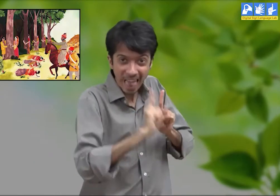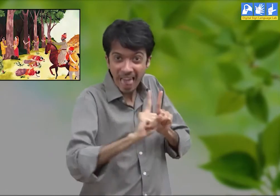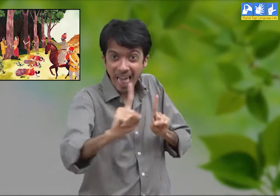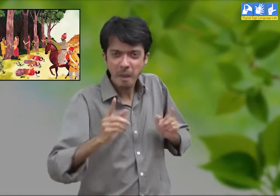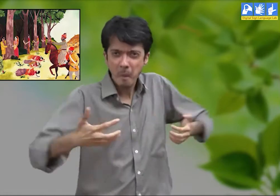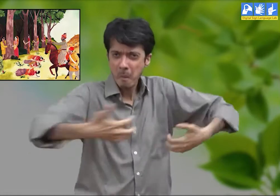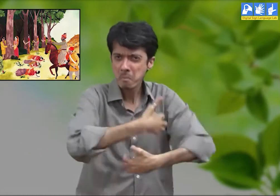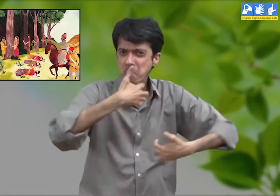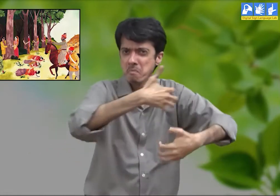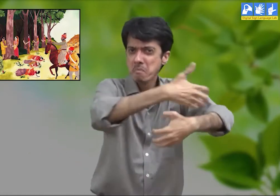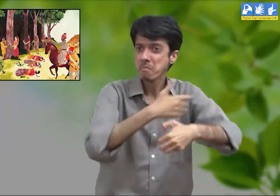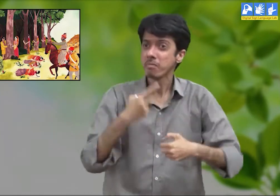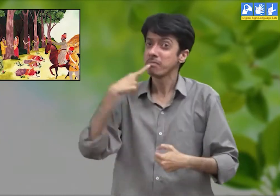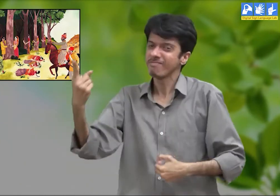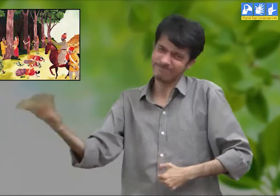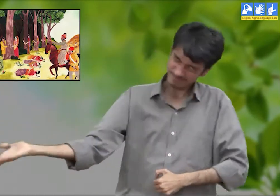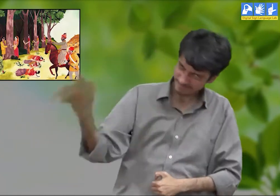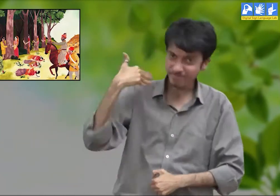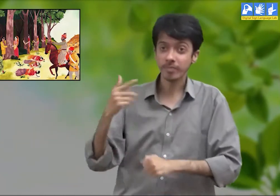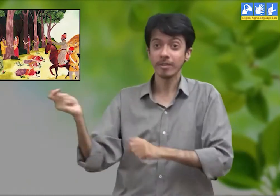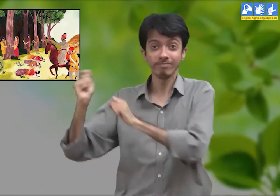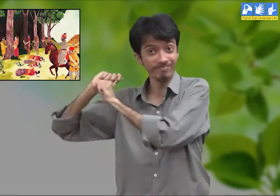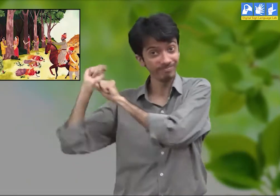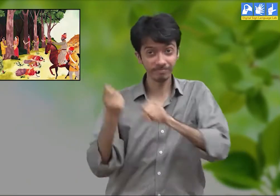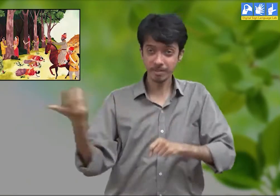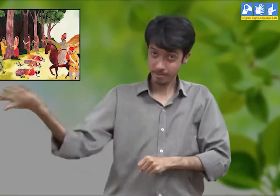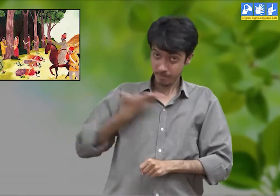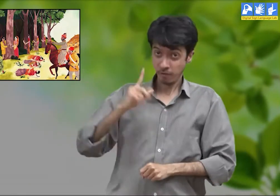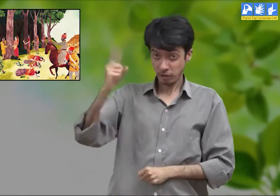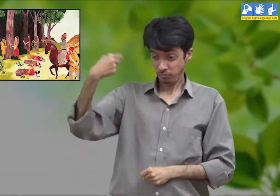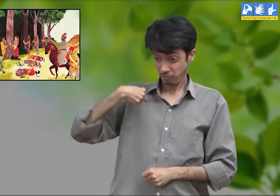Each of them hugged the trees to protect them.